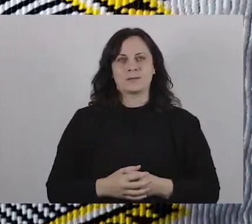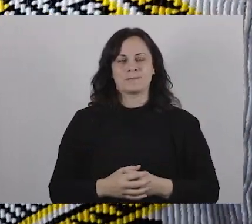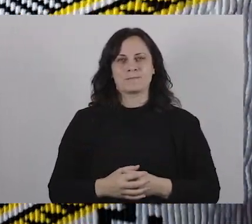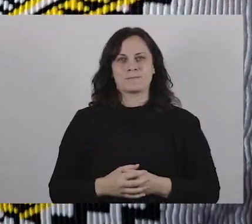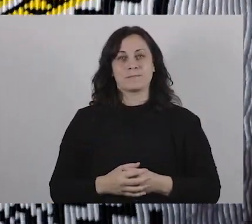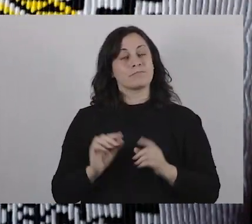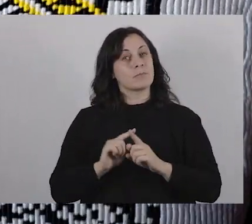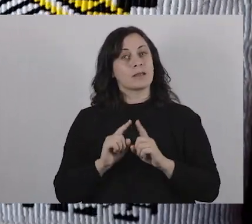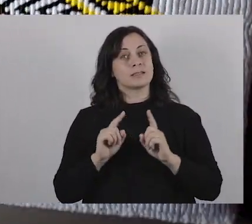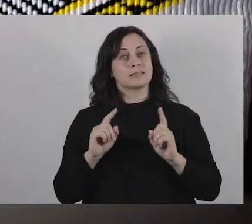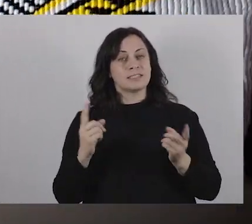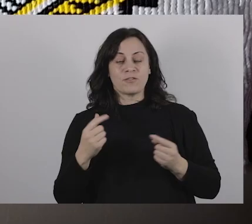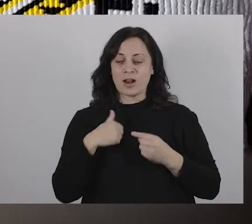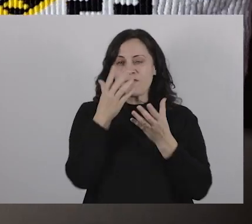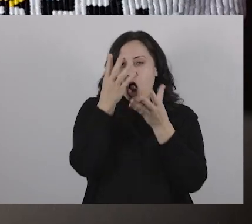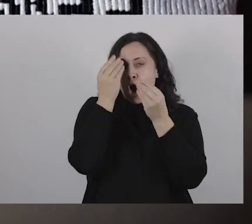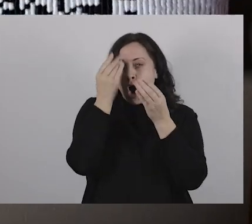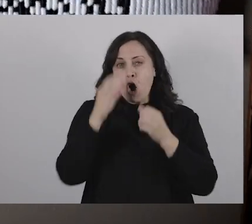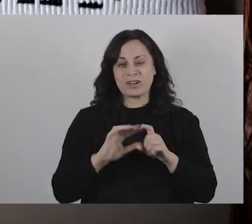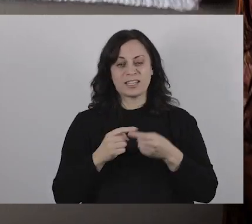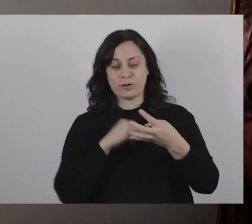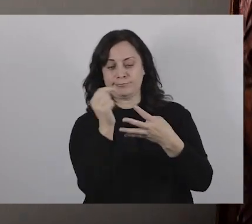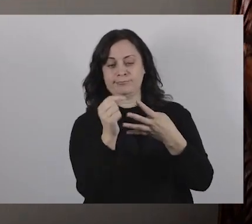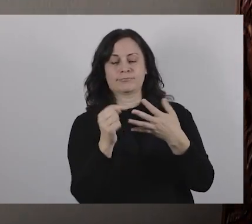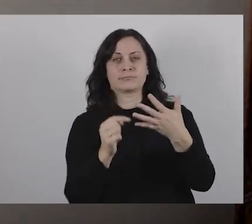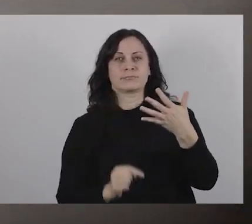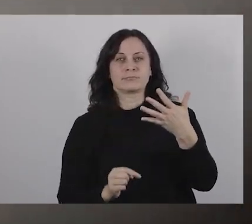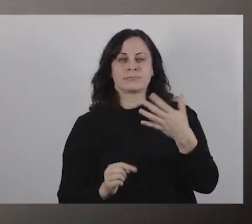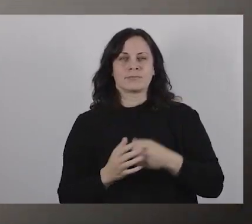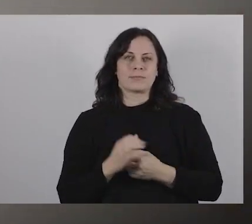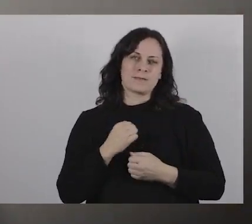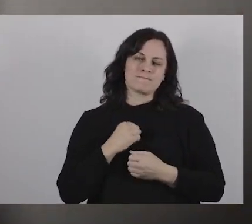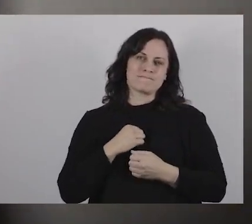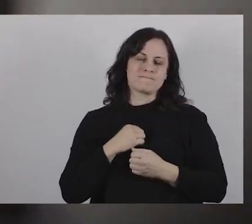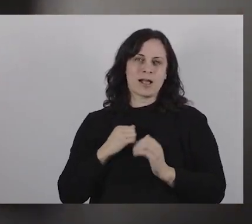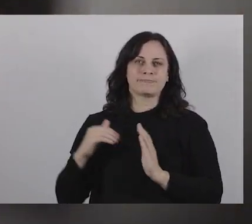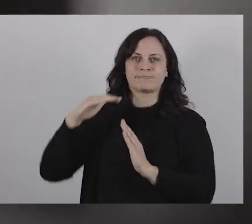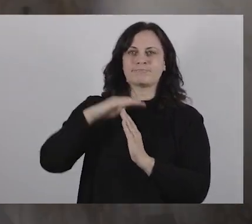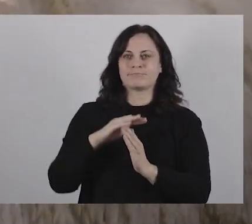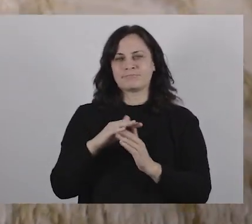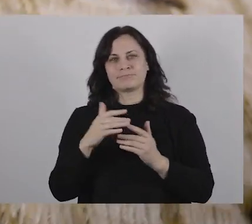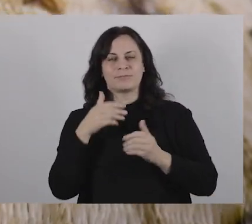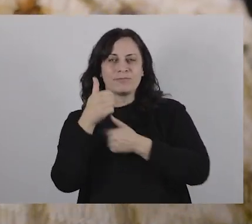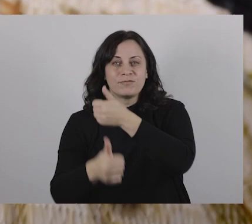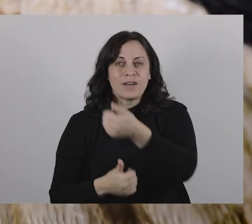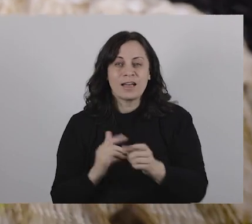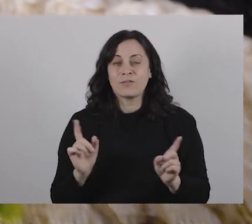Of all the techniques I have learnt, one are my most favourite things is to weave kākahu.